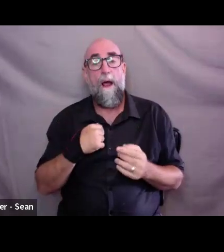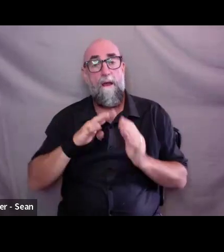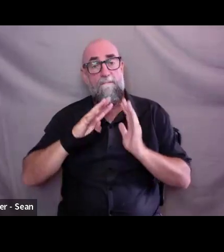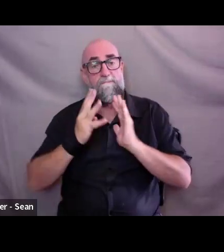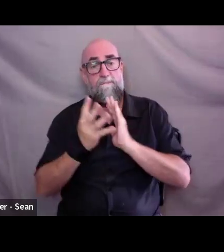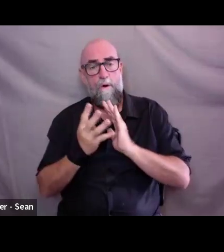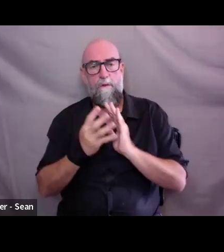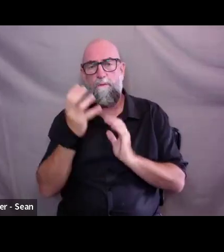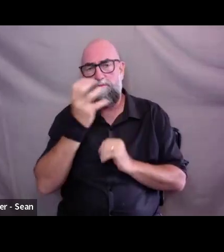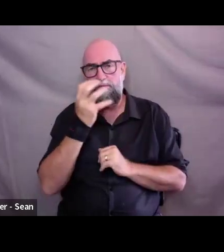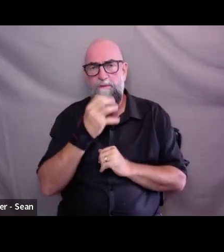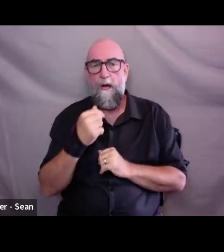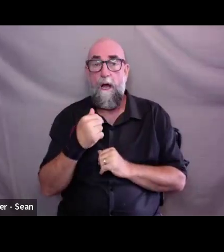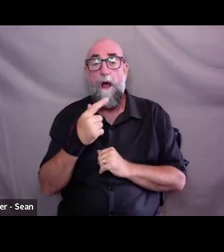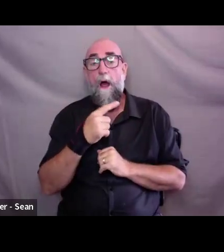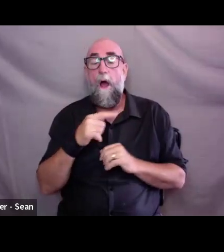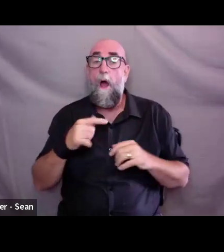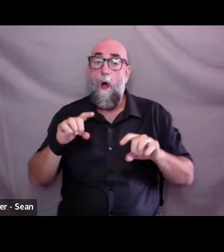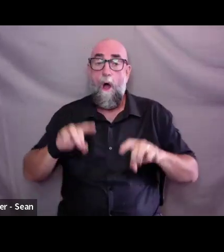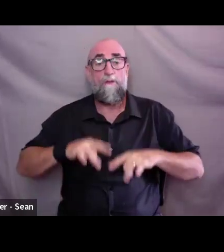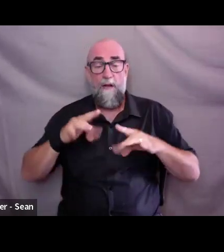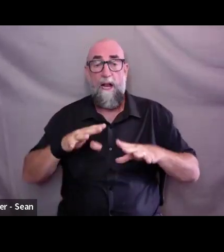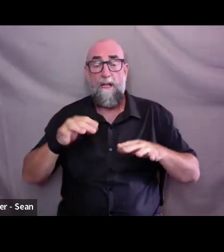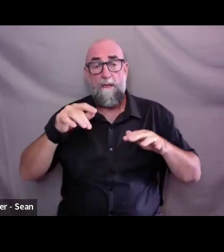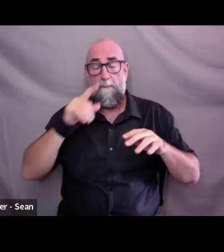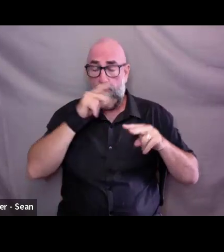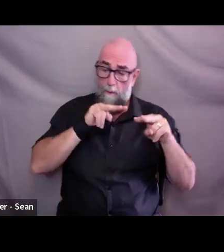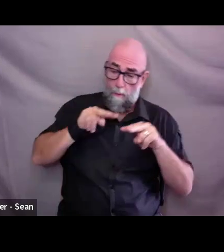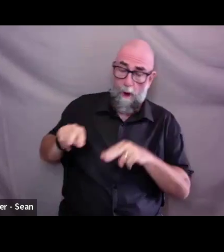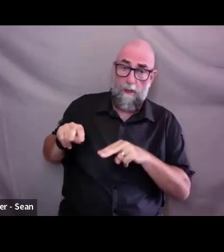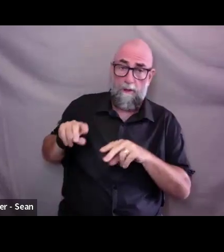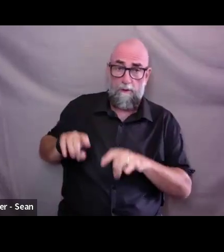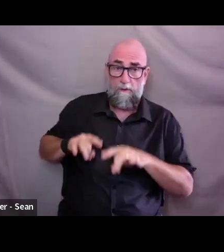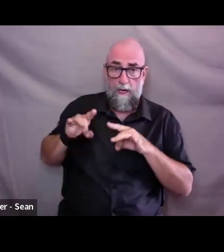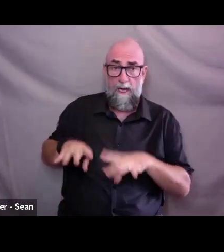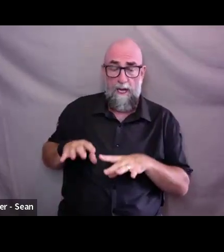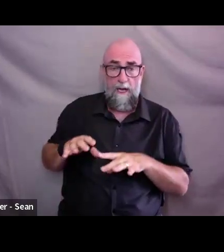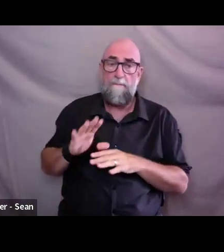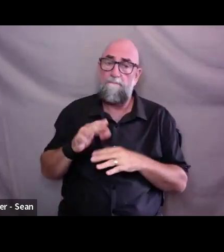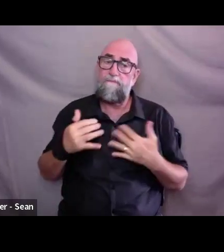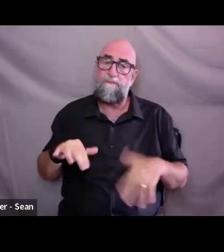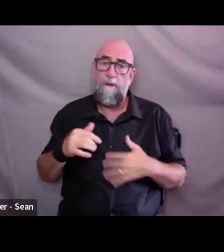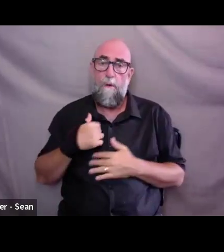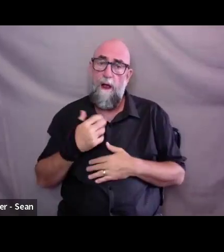study in terms of what is happening Australia and we have had more than 20 major weather